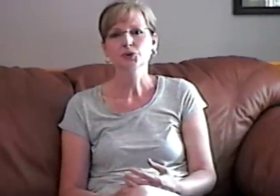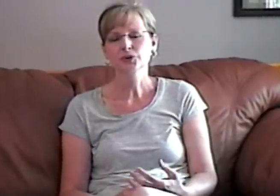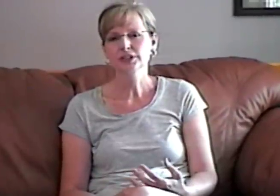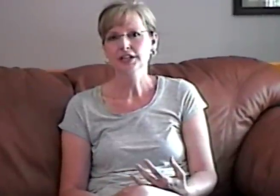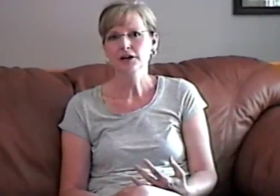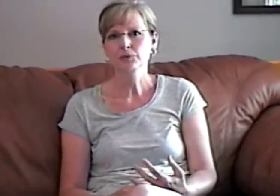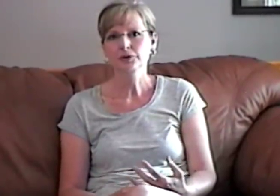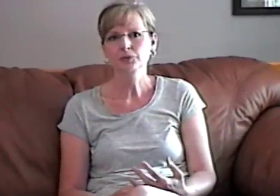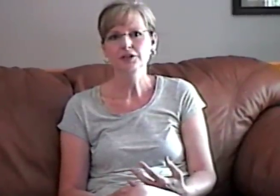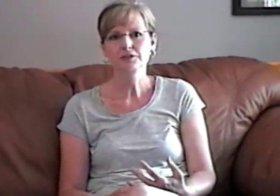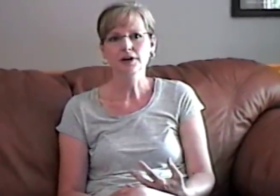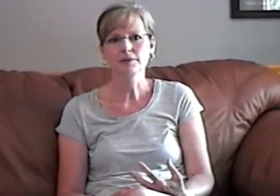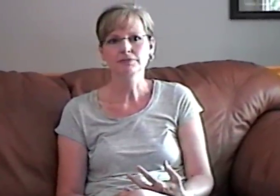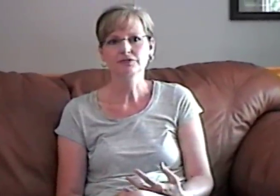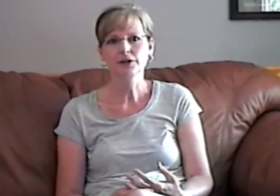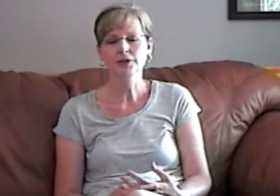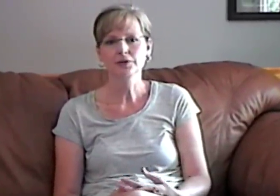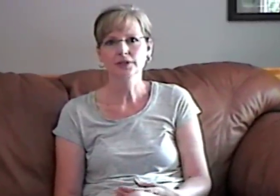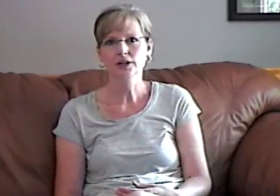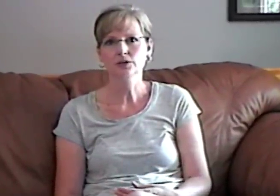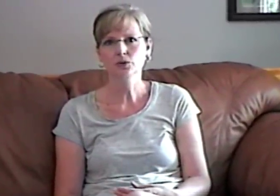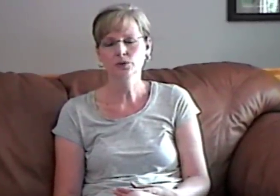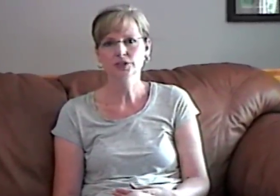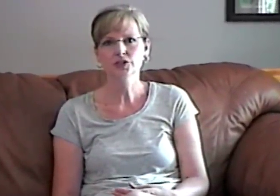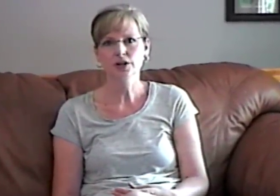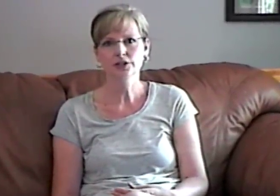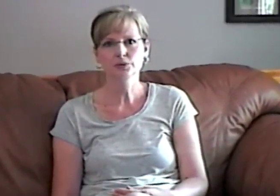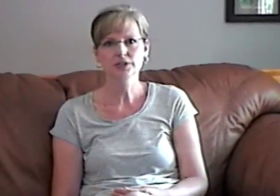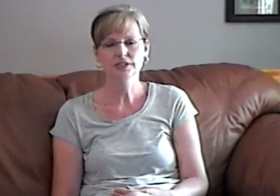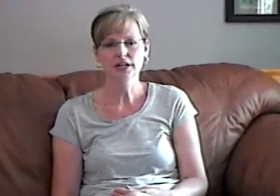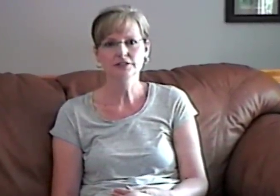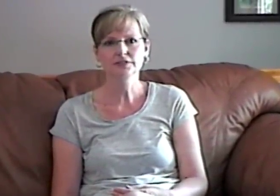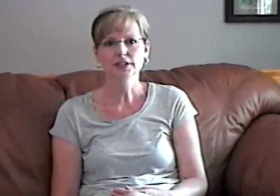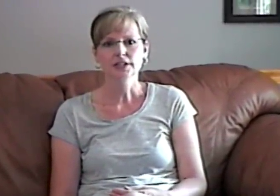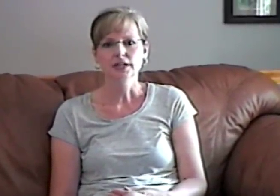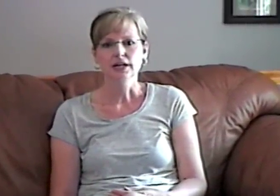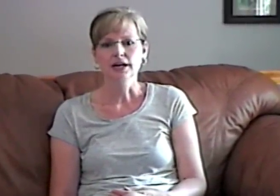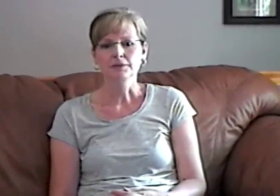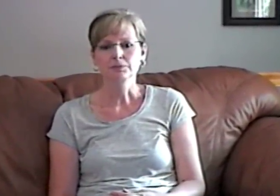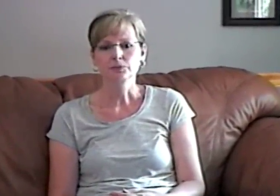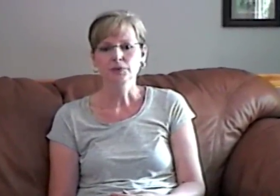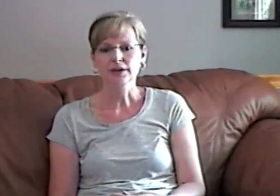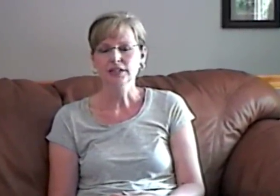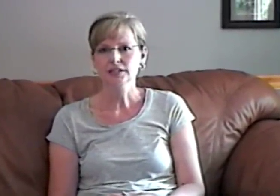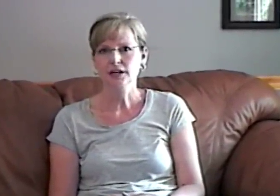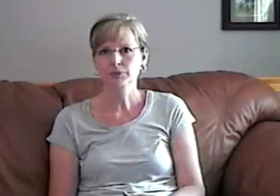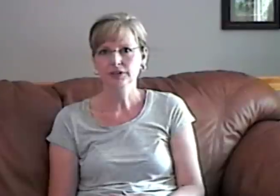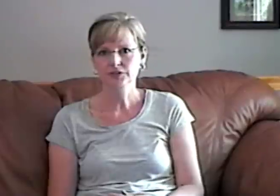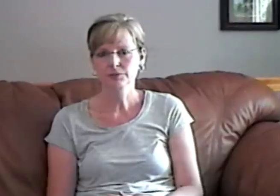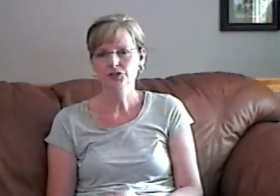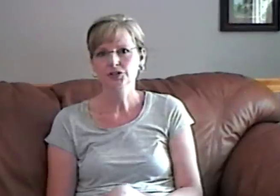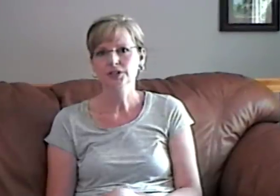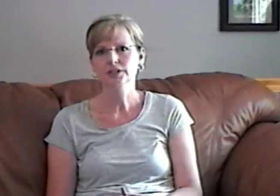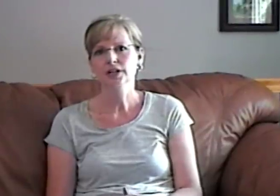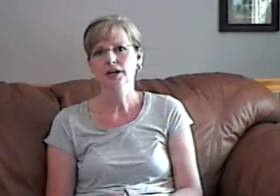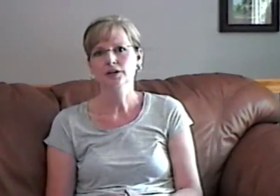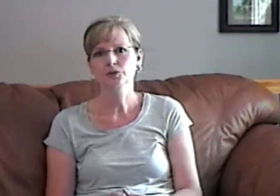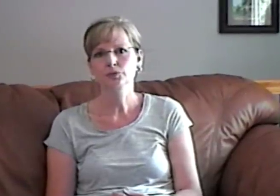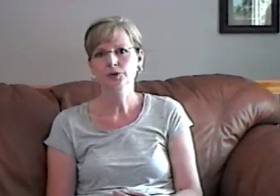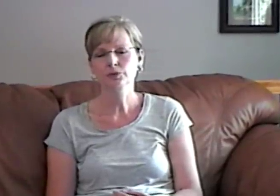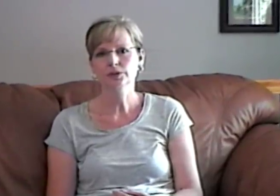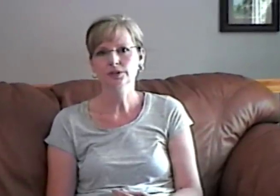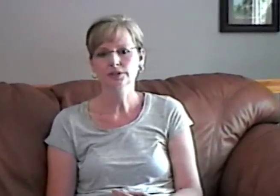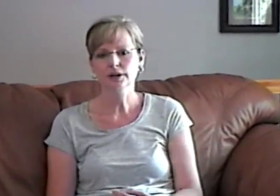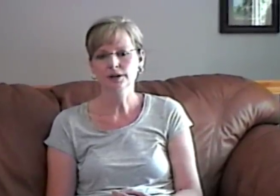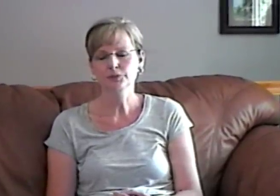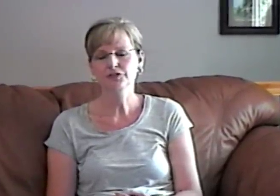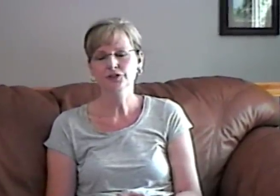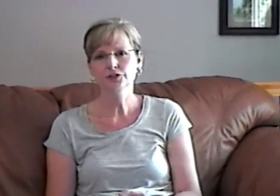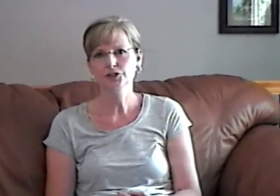When we found out that our oldest daughter was Deaf, we lived in Michigan and we were referred